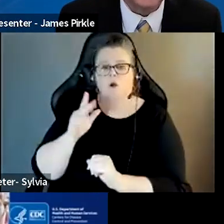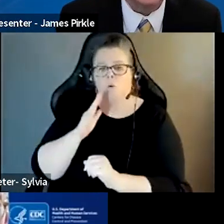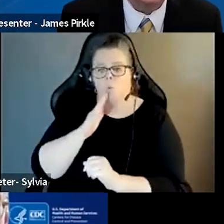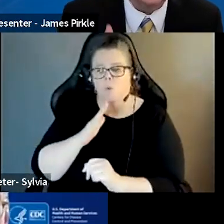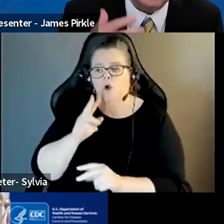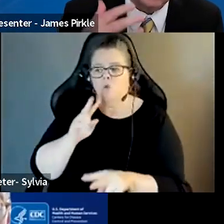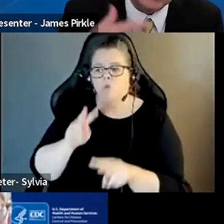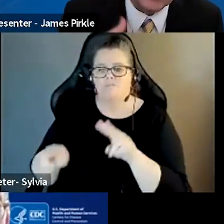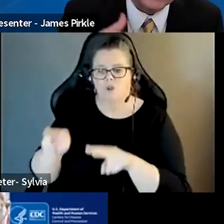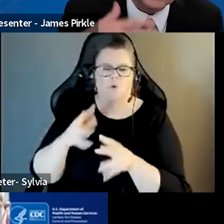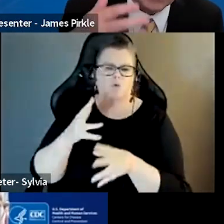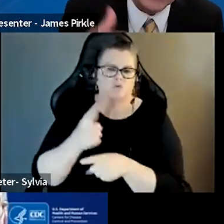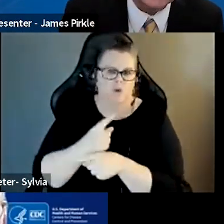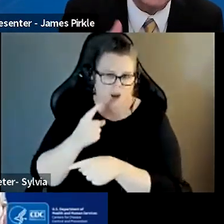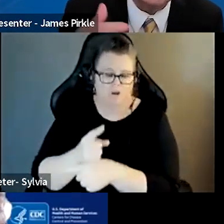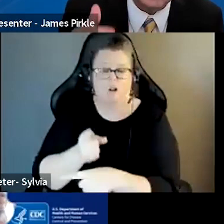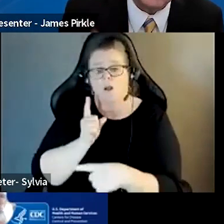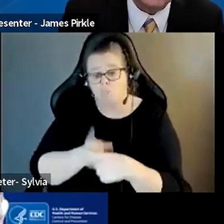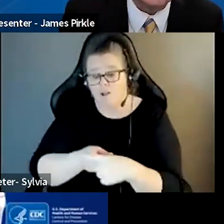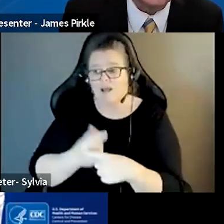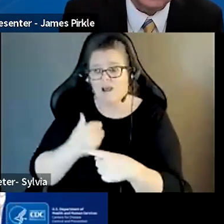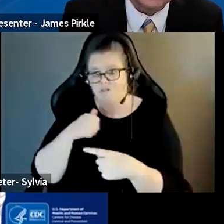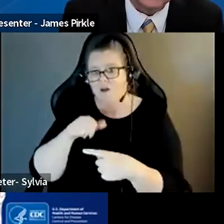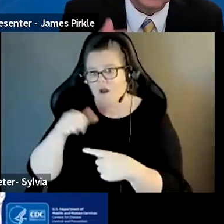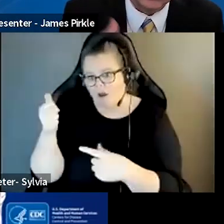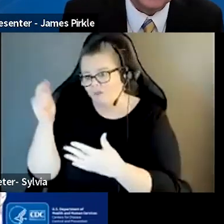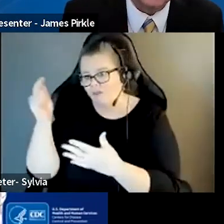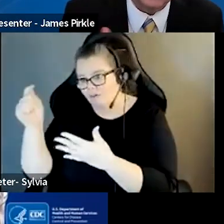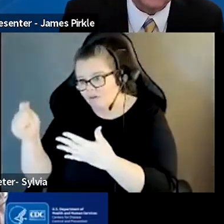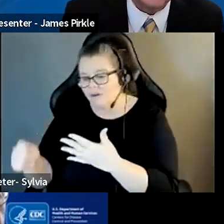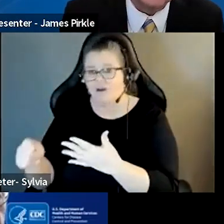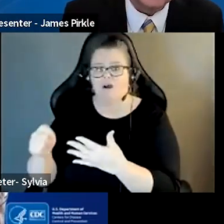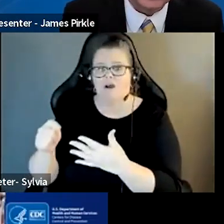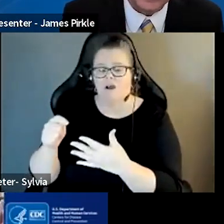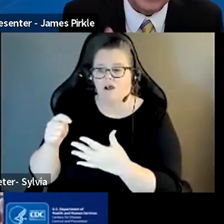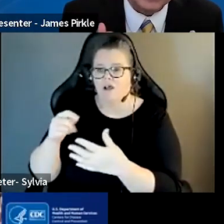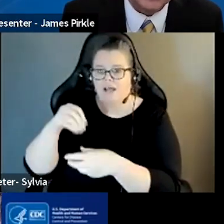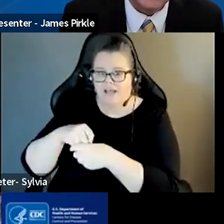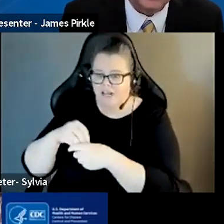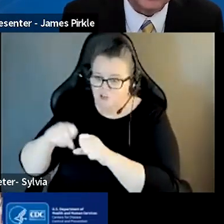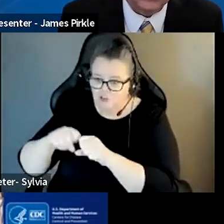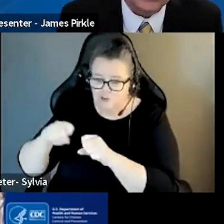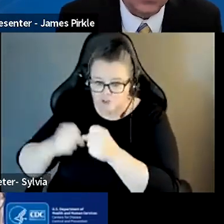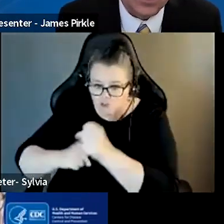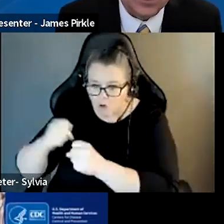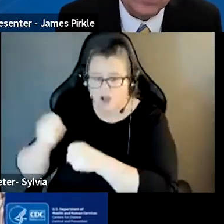But in addition to that, we have things that cascade down in the structure, where people are going and visiting labs and documenting what's going on.